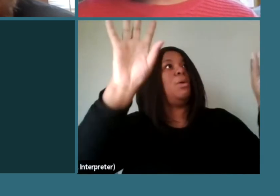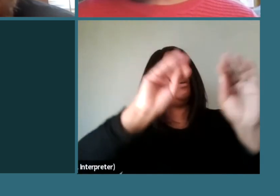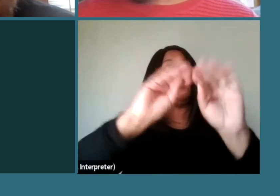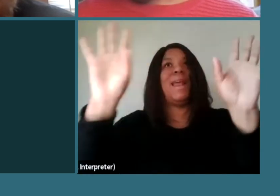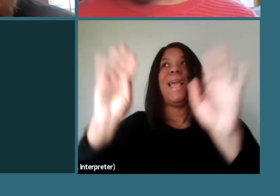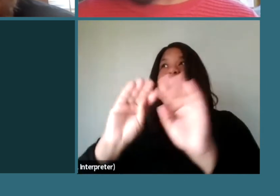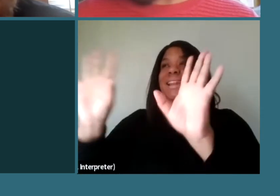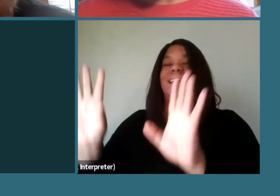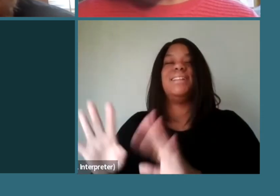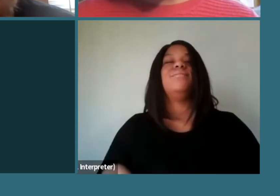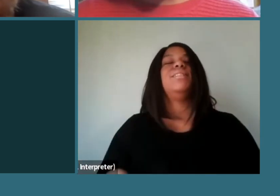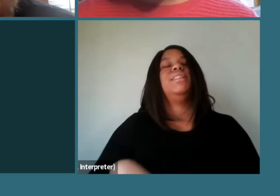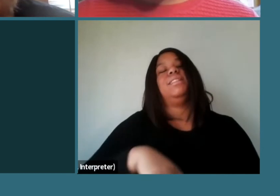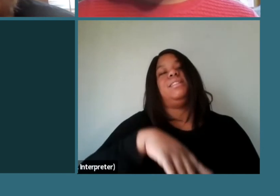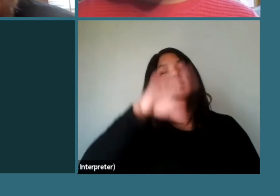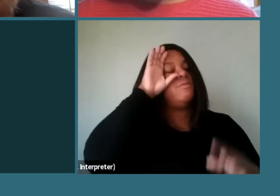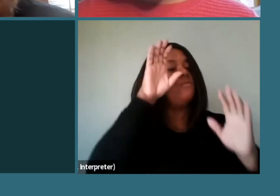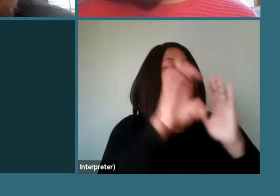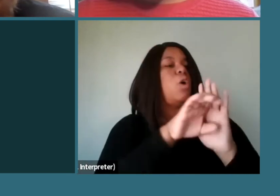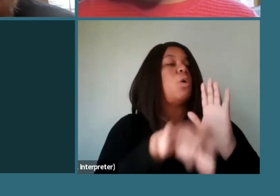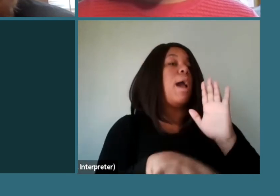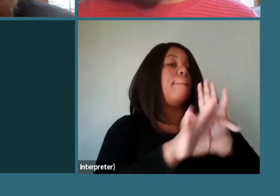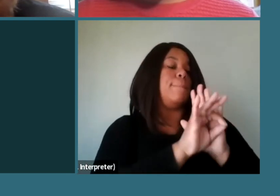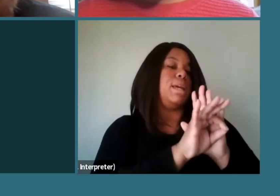And the photo I picked was a recent photo